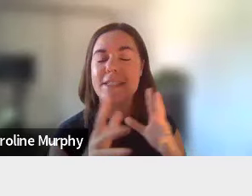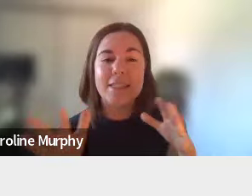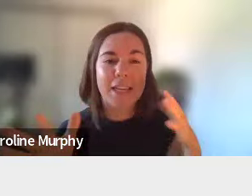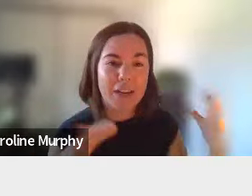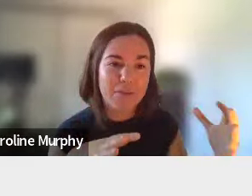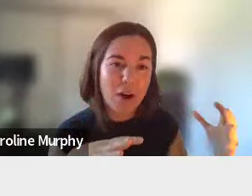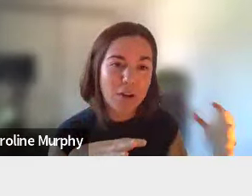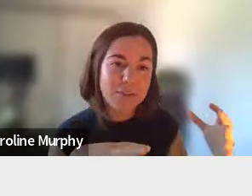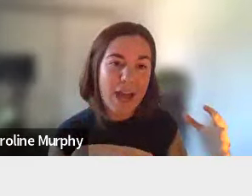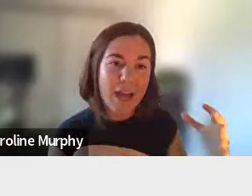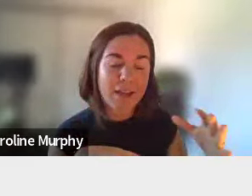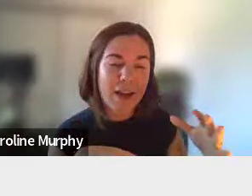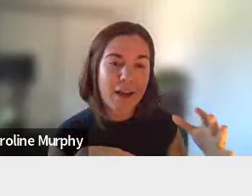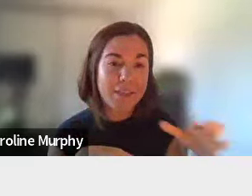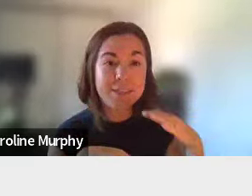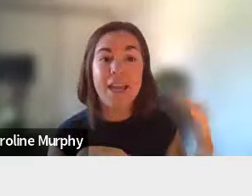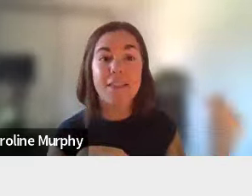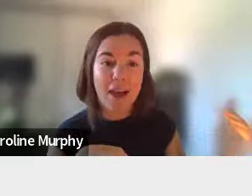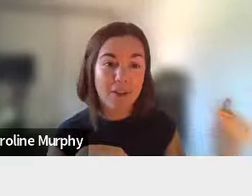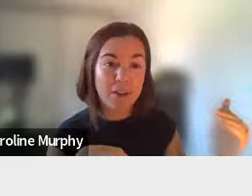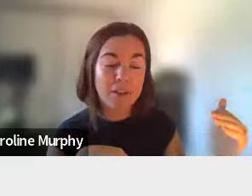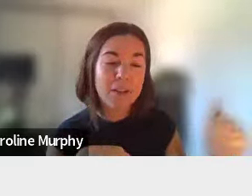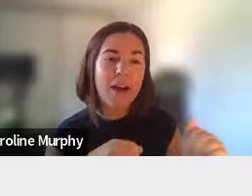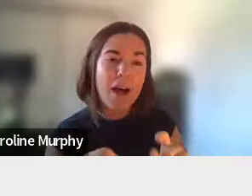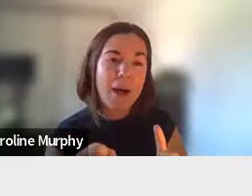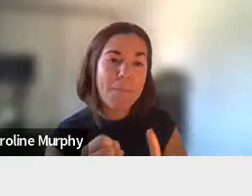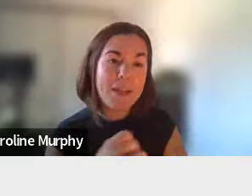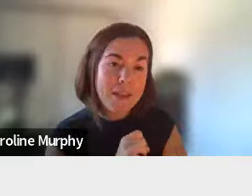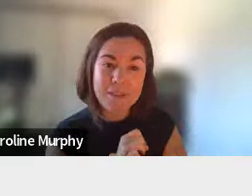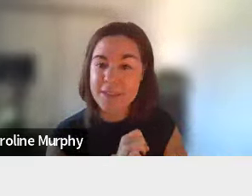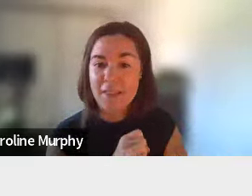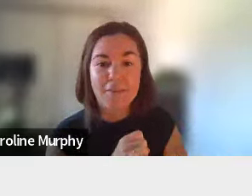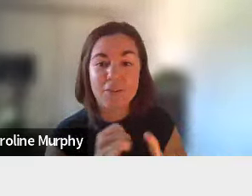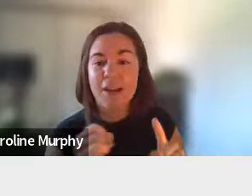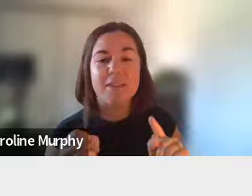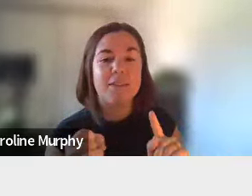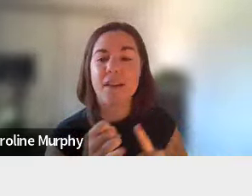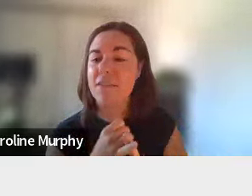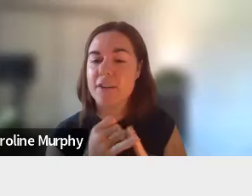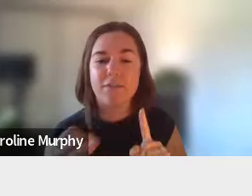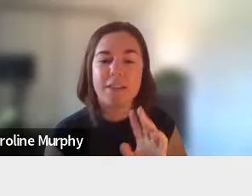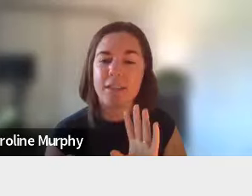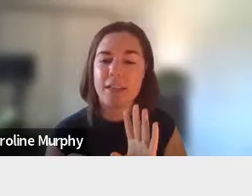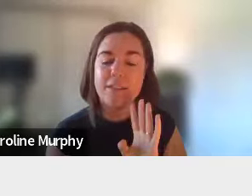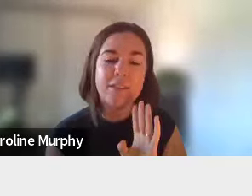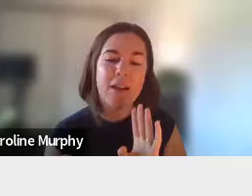easy to get involved at the state level in state level races. Governor's races,